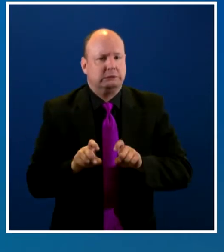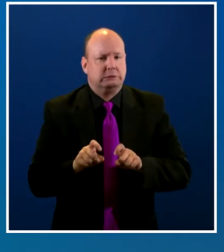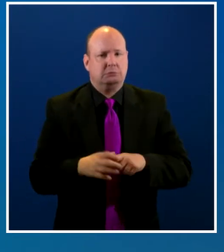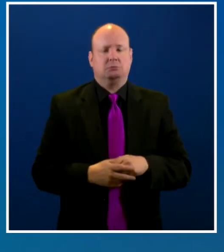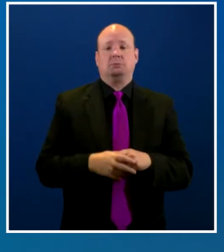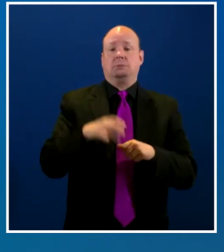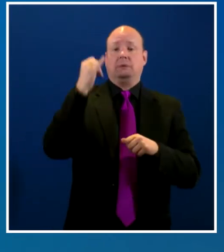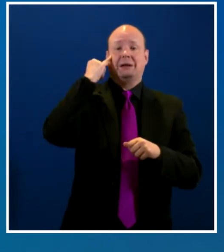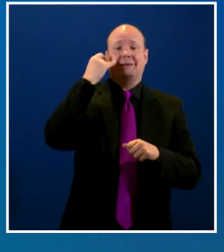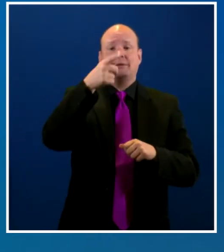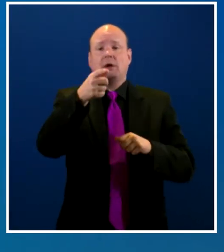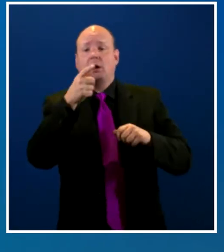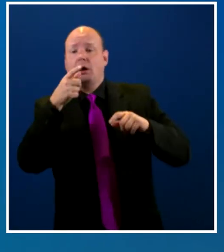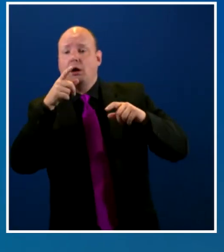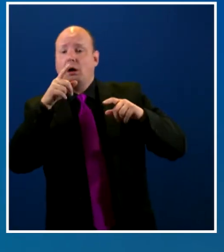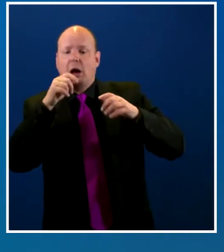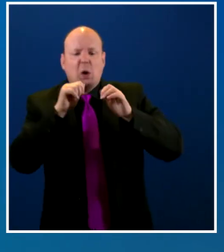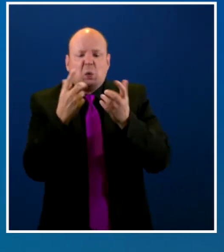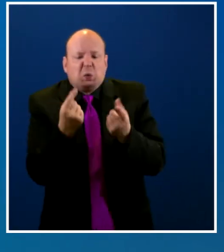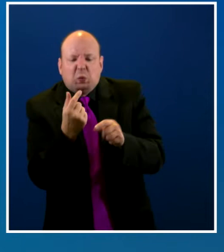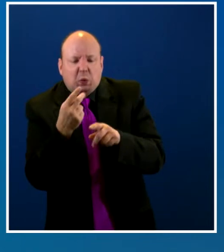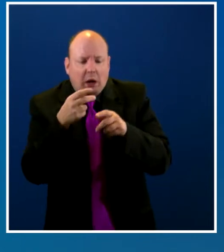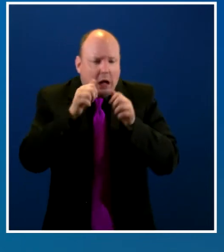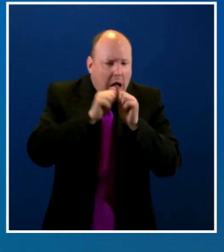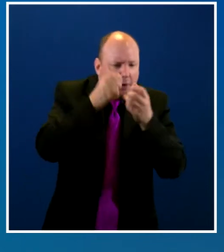And related to testing, I'd also like to remind you about the